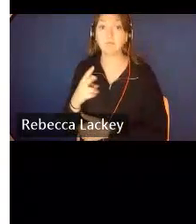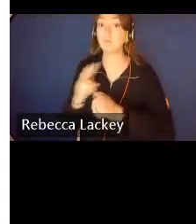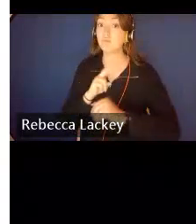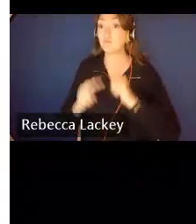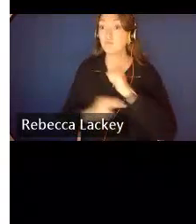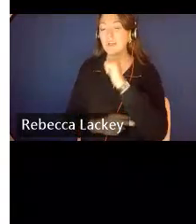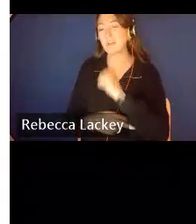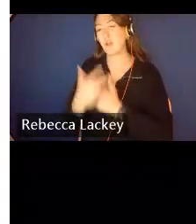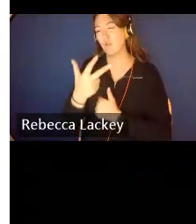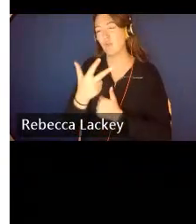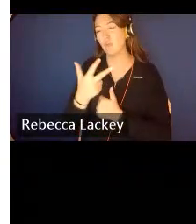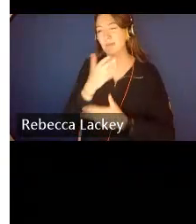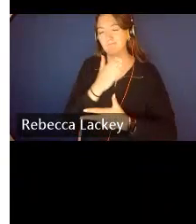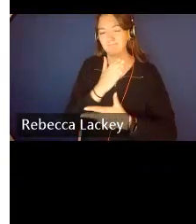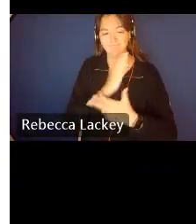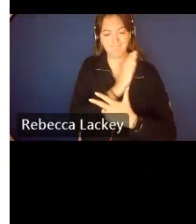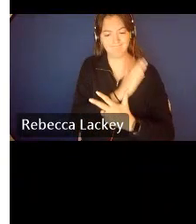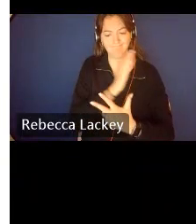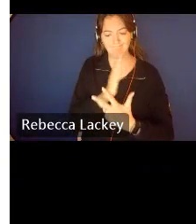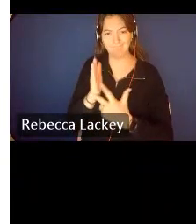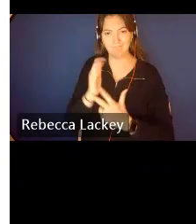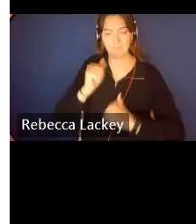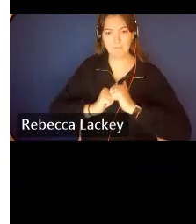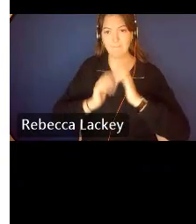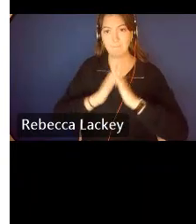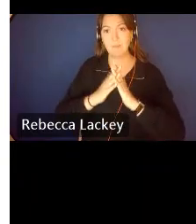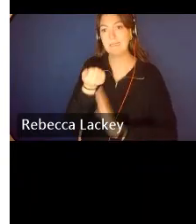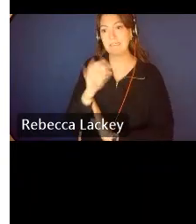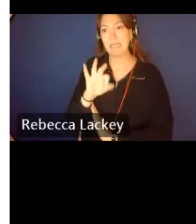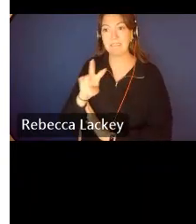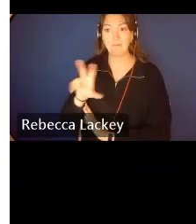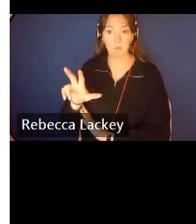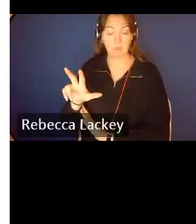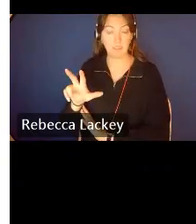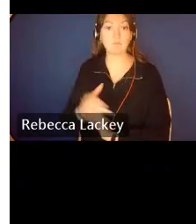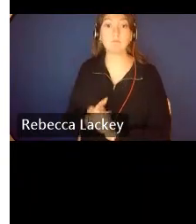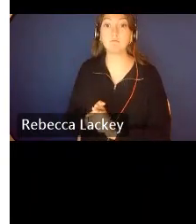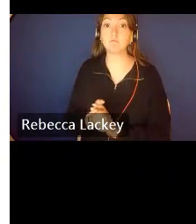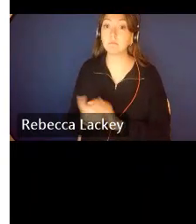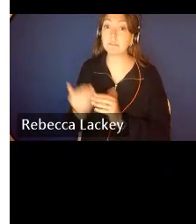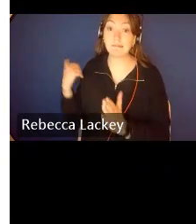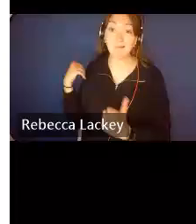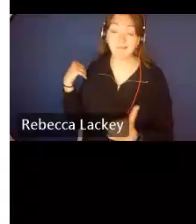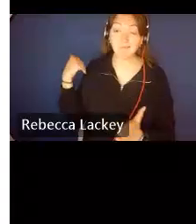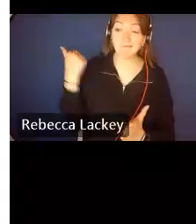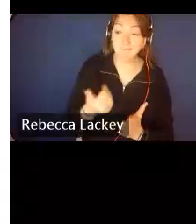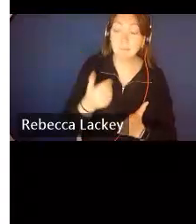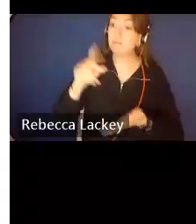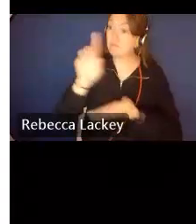threespan structure that was built in 1973. It was approaching the end of its intended design life,